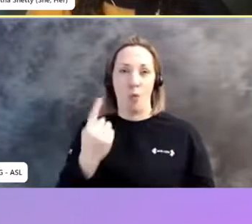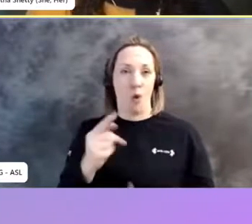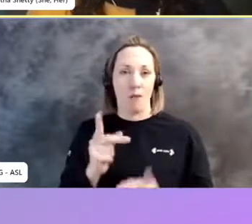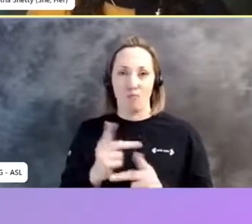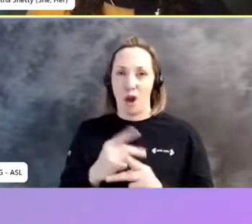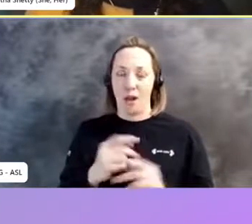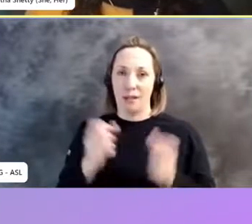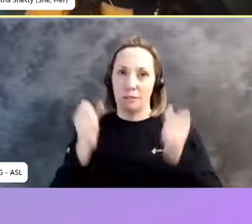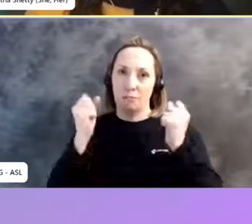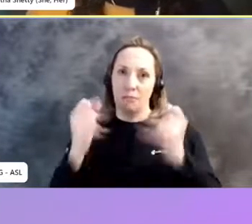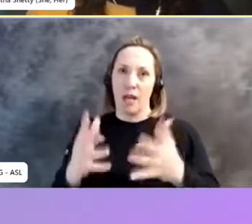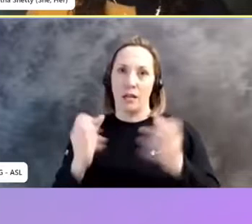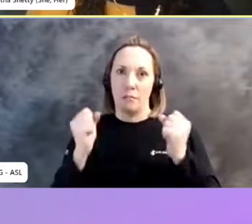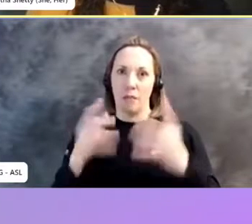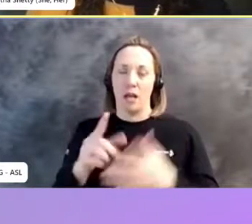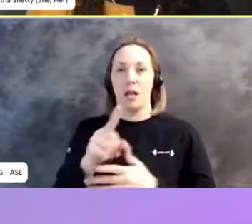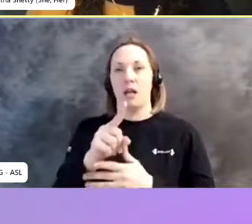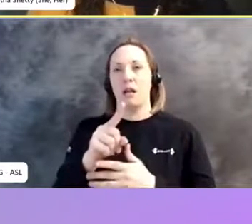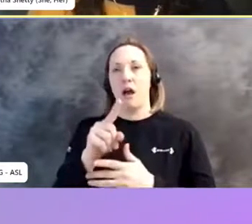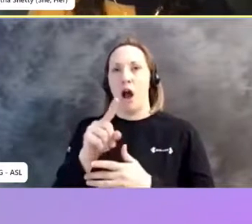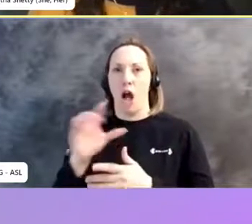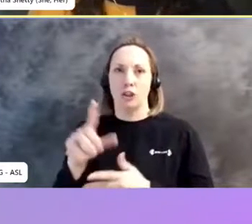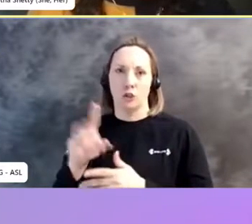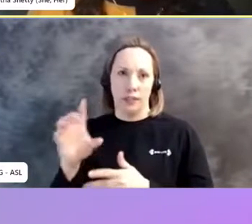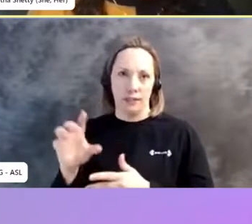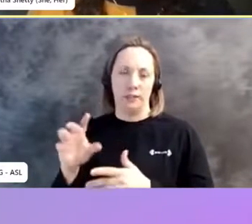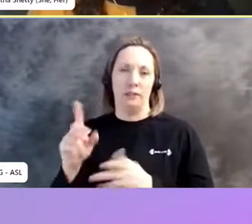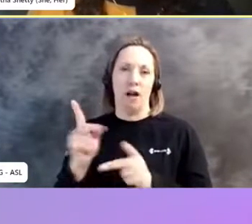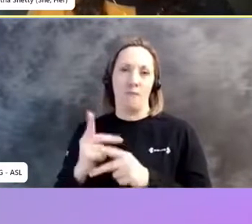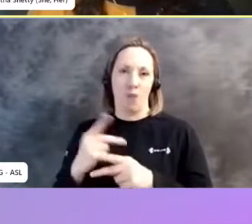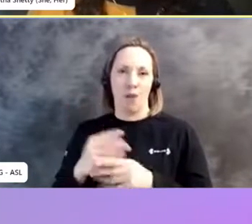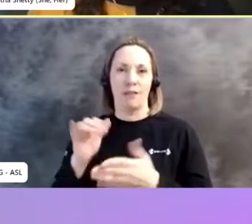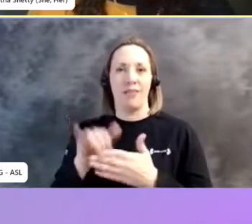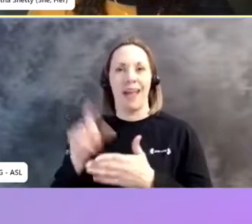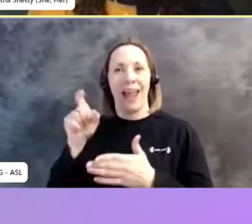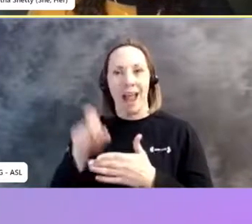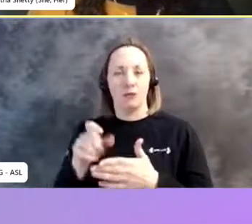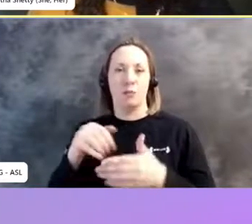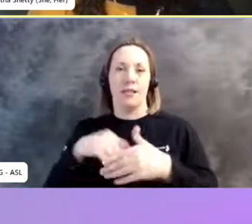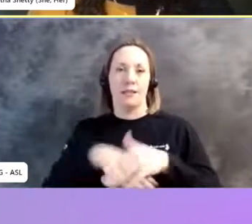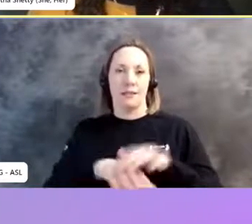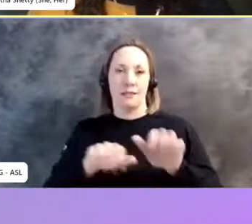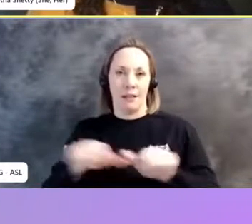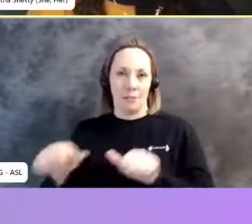One of the things for us is it was about scale. It's not